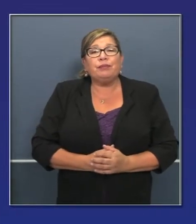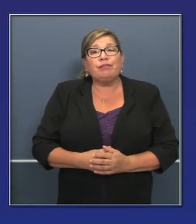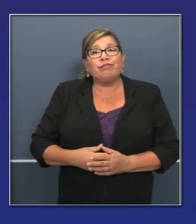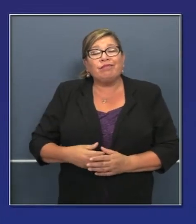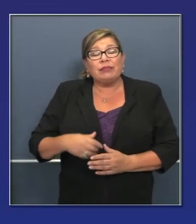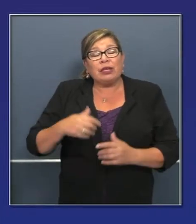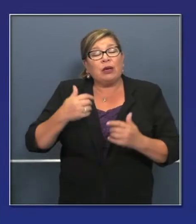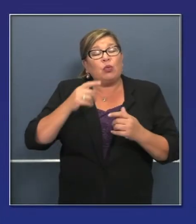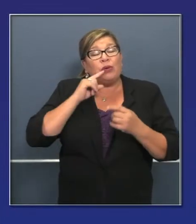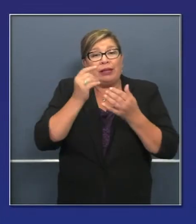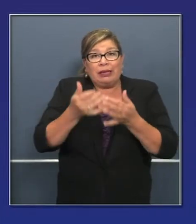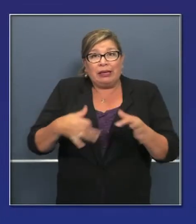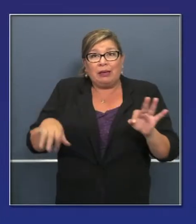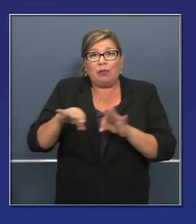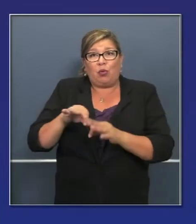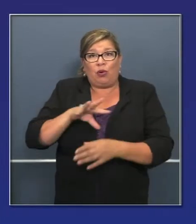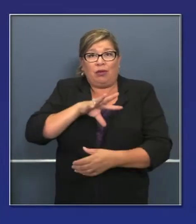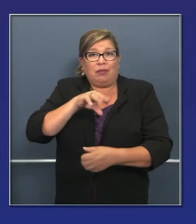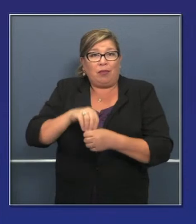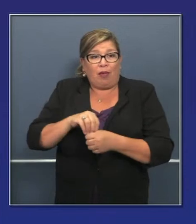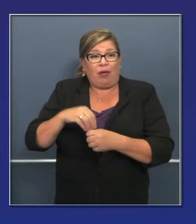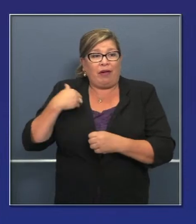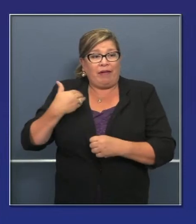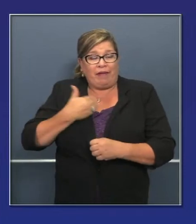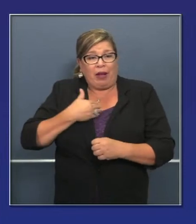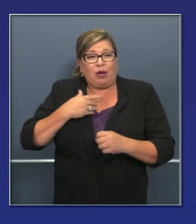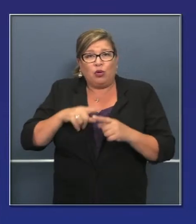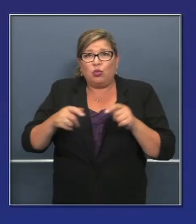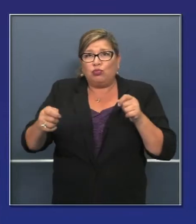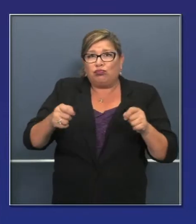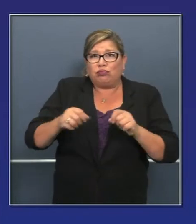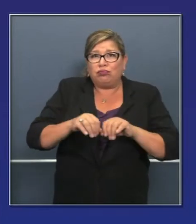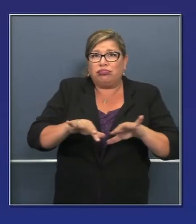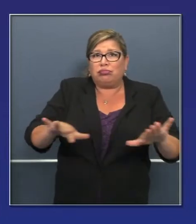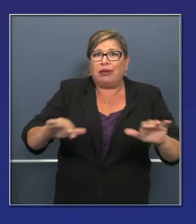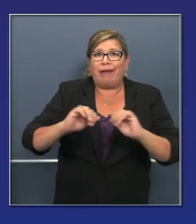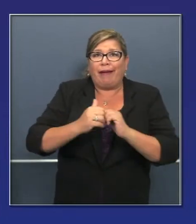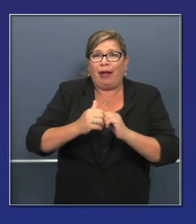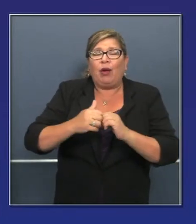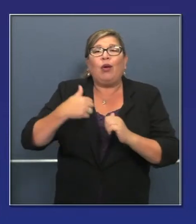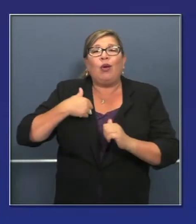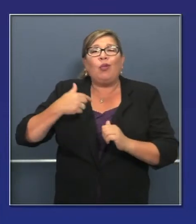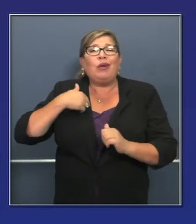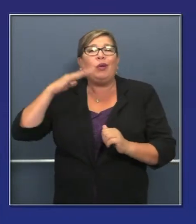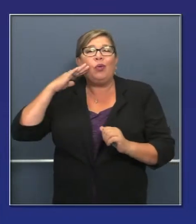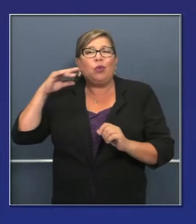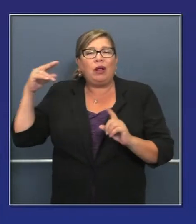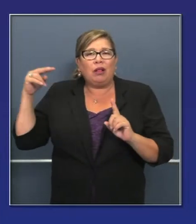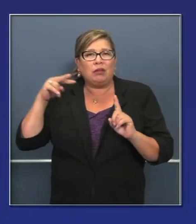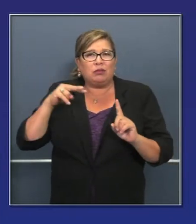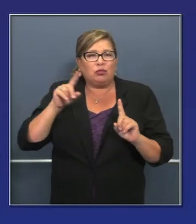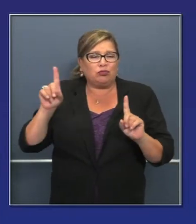big part of our efforts increase testing in the state and also increase our capacity to trace and